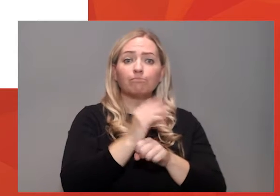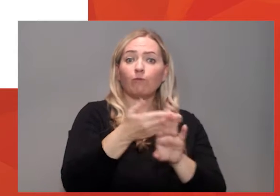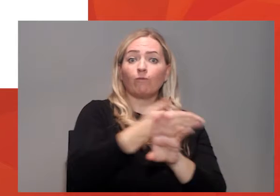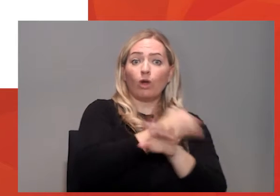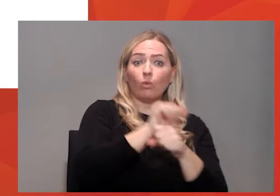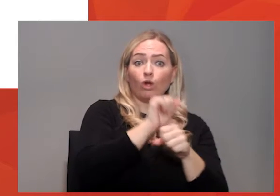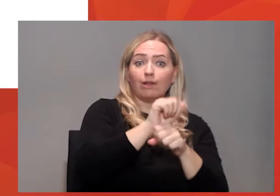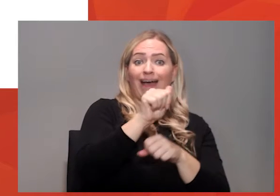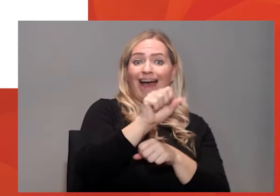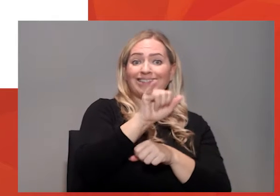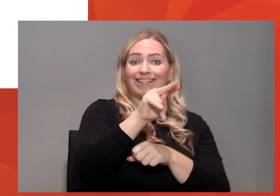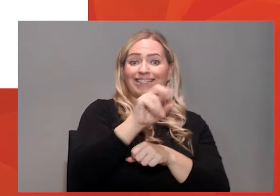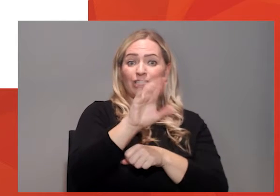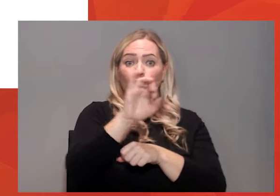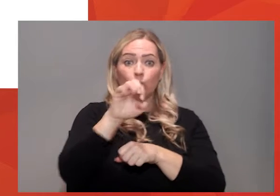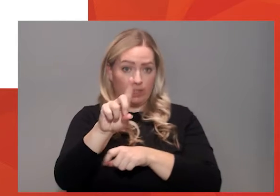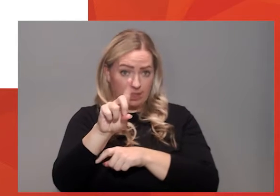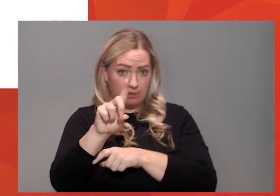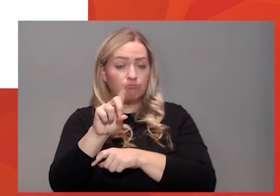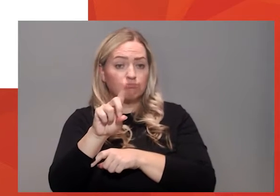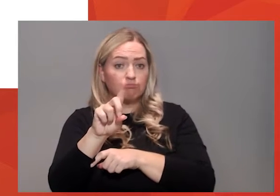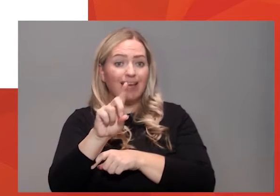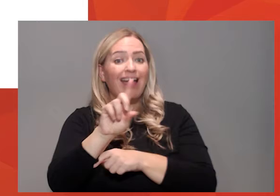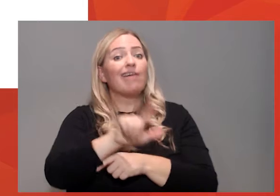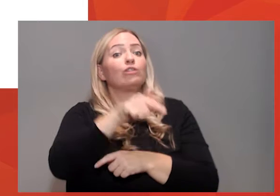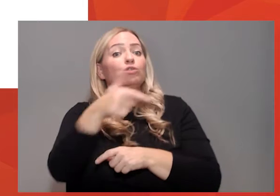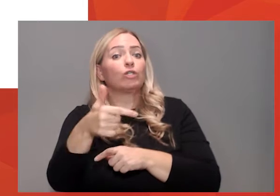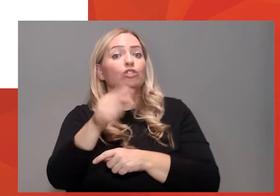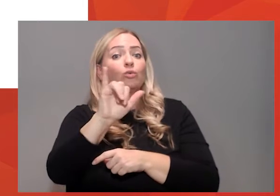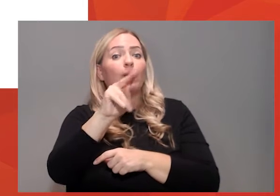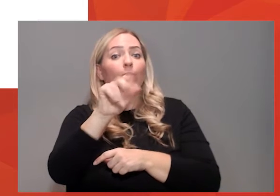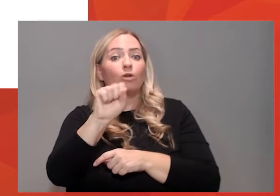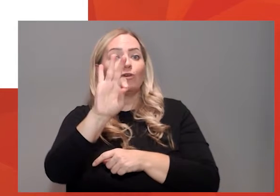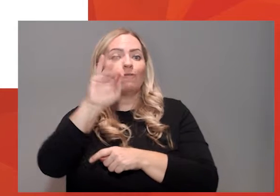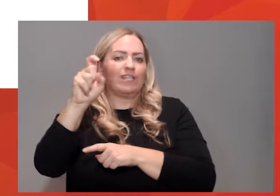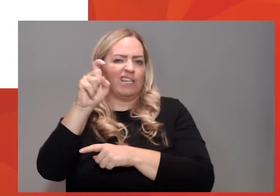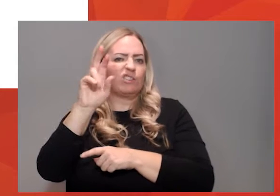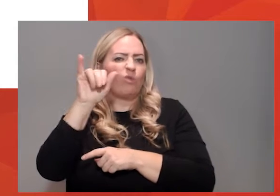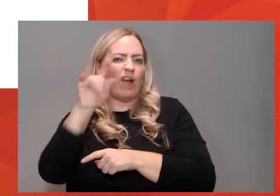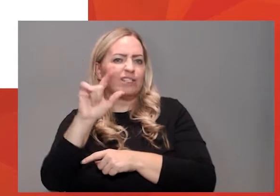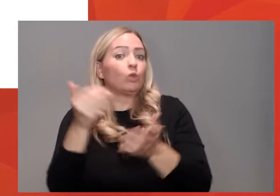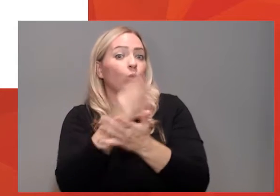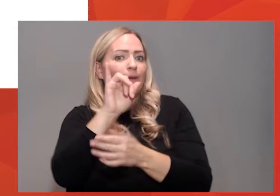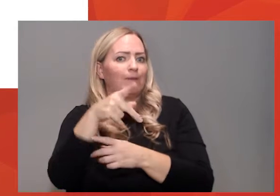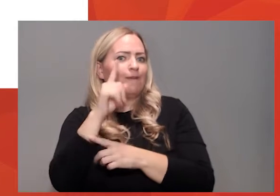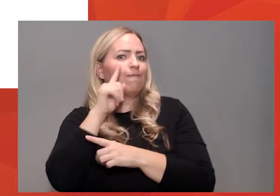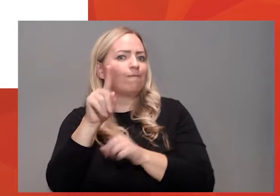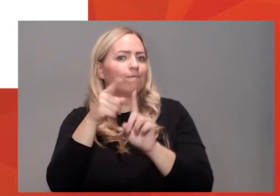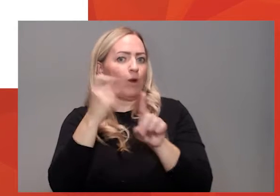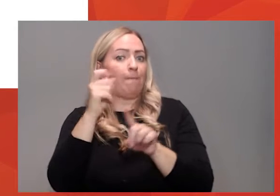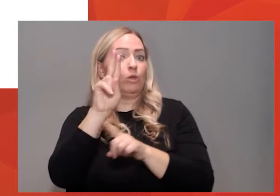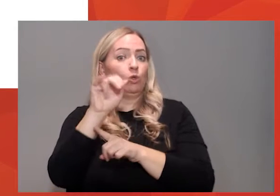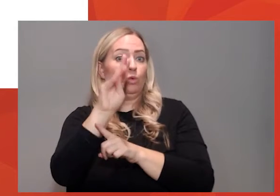previously we worked on "Assassin's Creed" brand, and then we switched to "Immortals Fenyx Rising" the new IP from the Ubisoft.